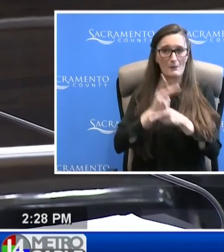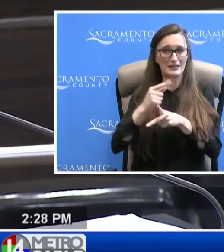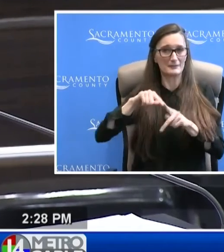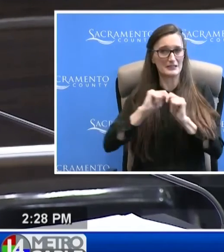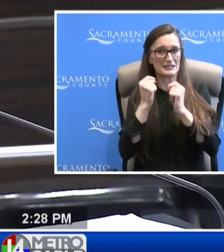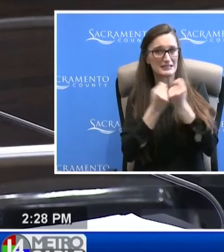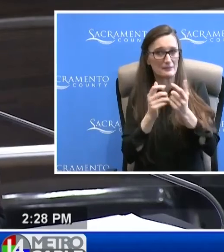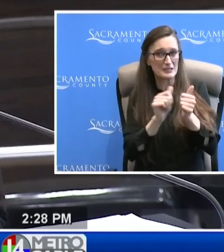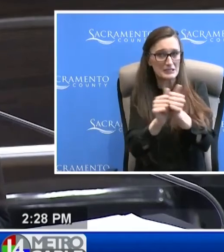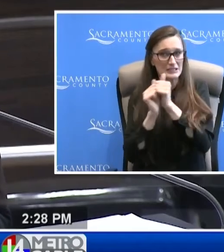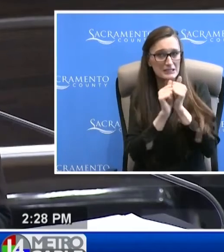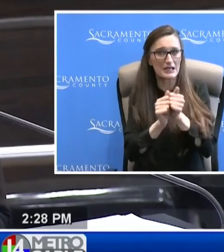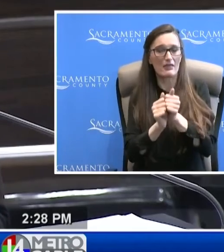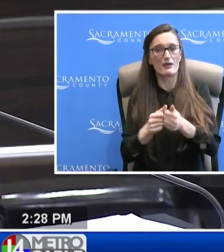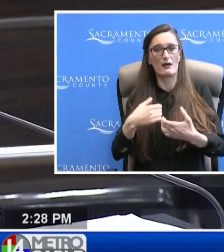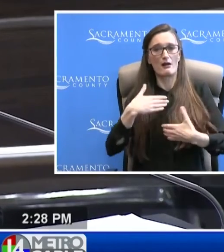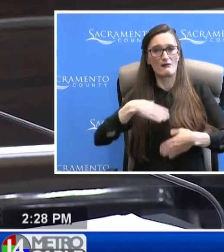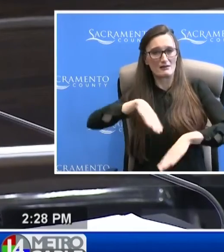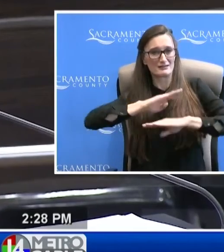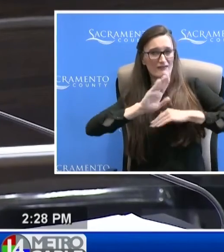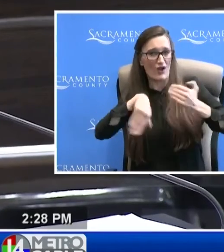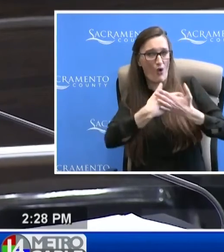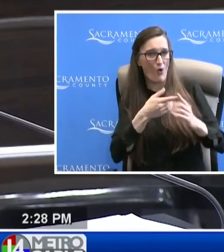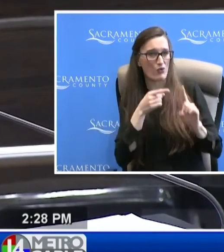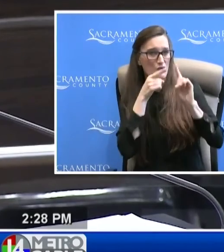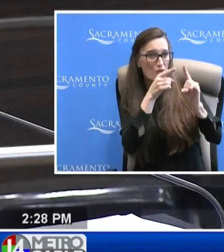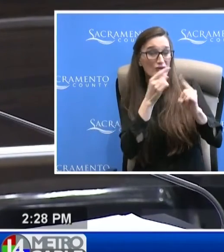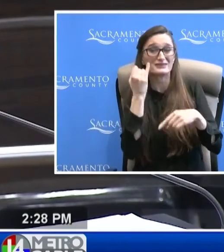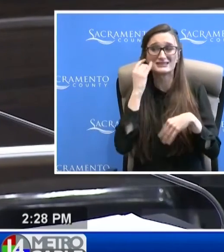When you were faced with the challenge, you met it head on. Thank you, Mike.